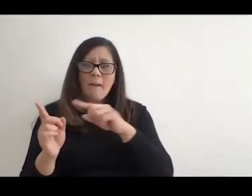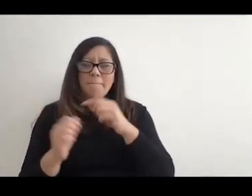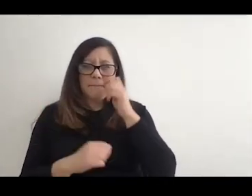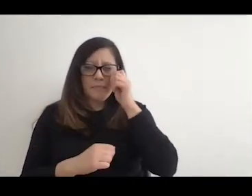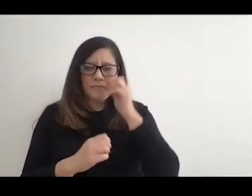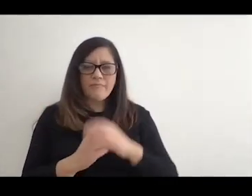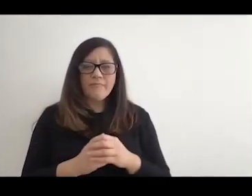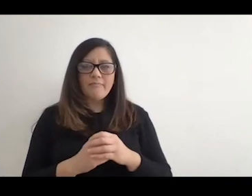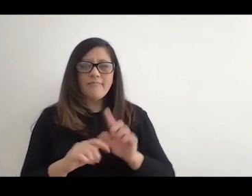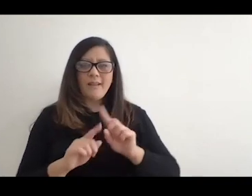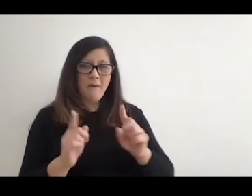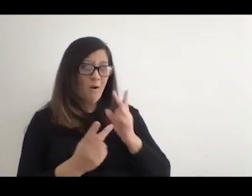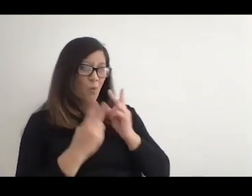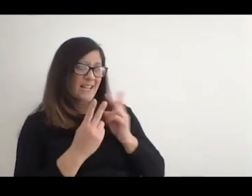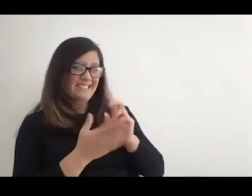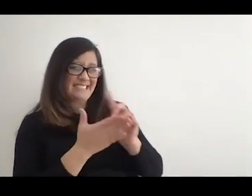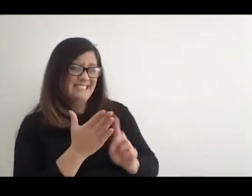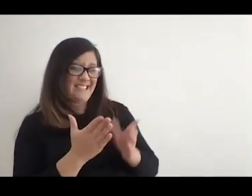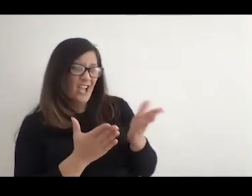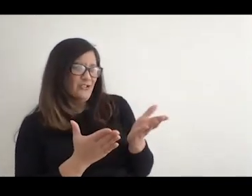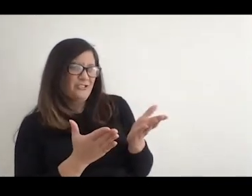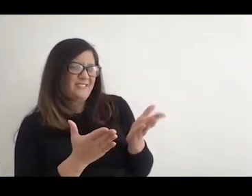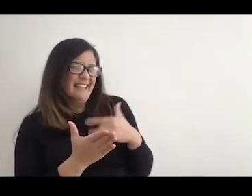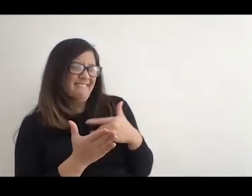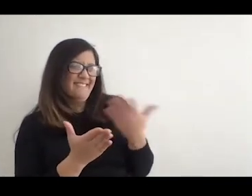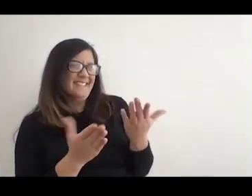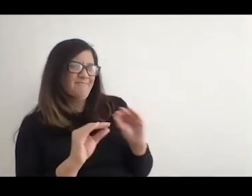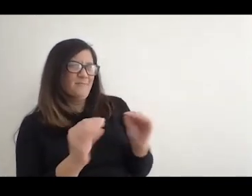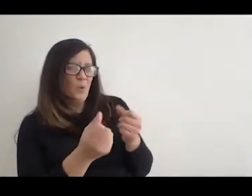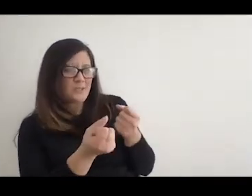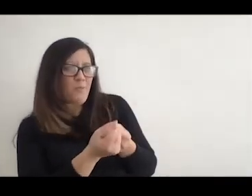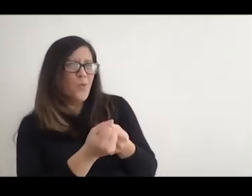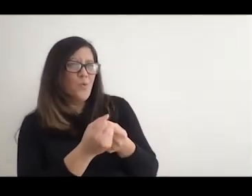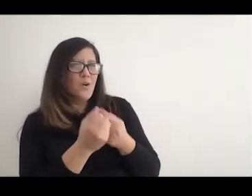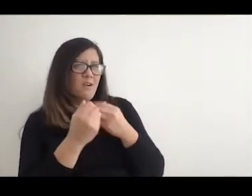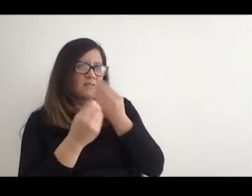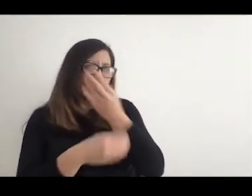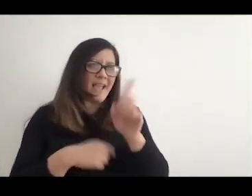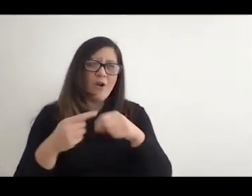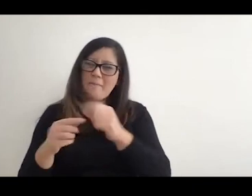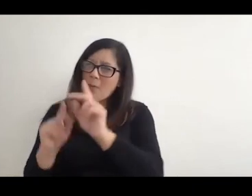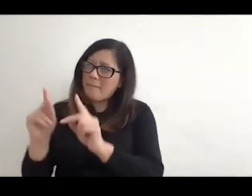And it's not someone that serious. And so at 28 years about to be 29 years in this space in 2021,